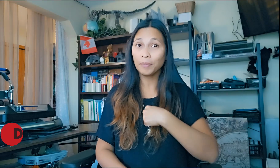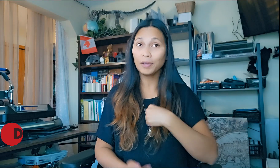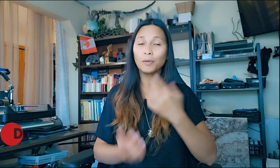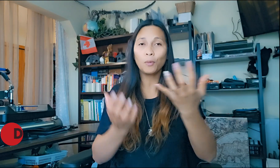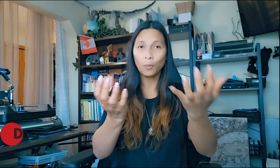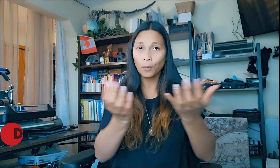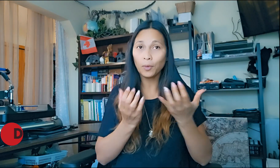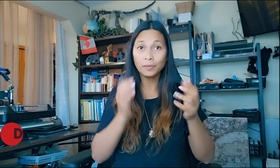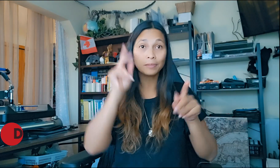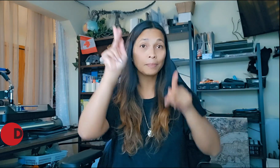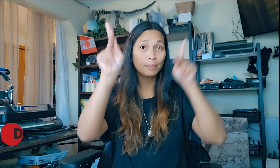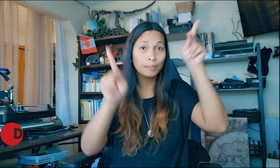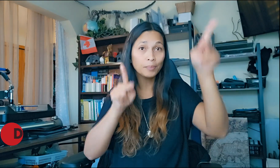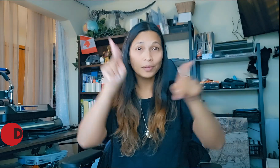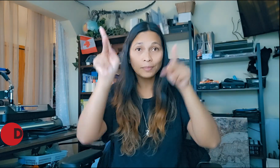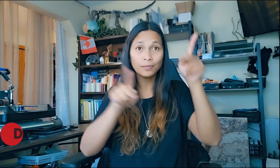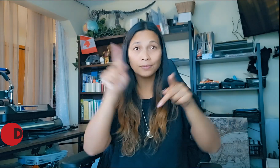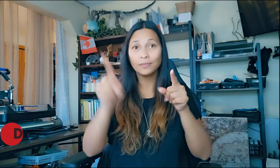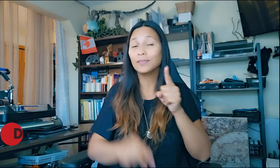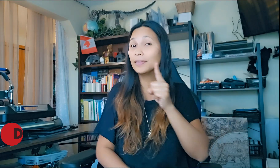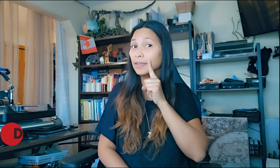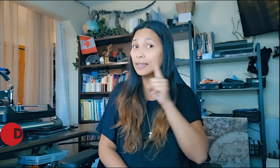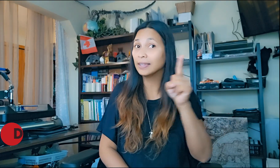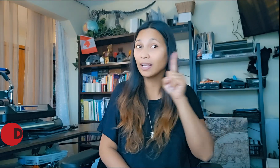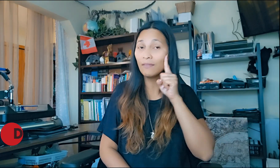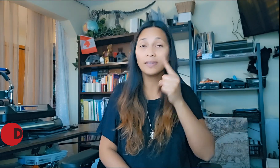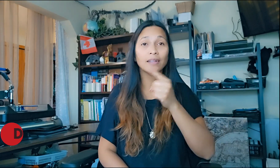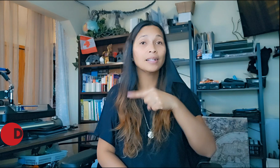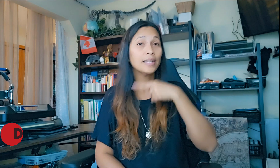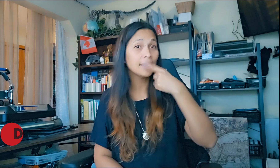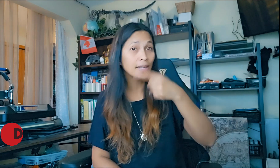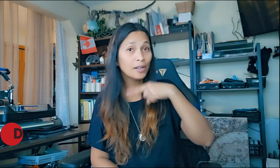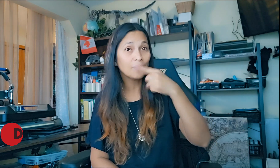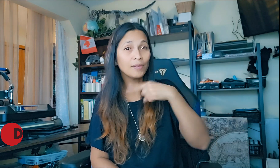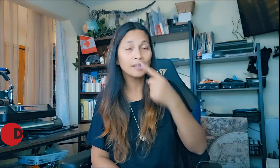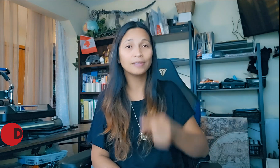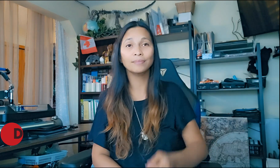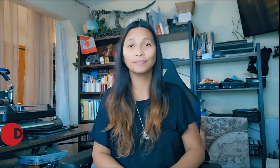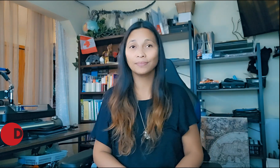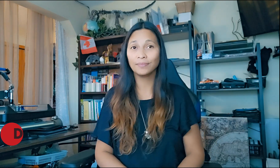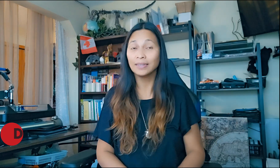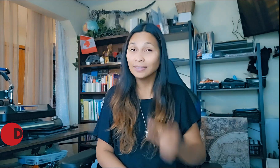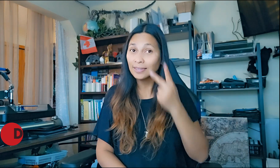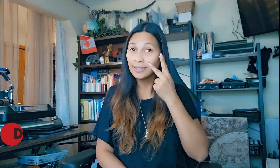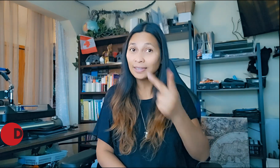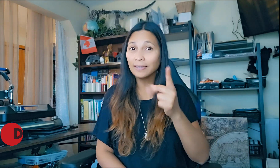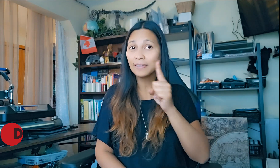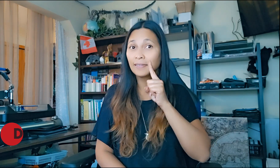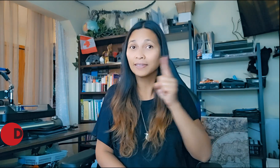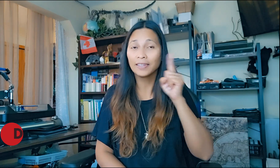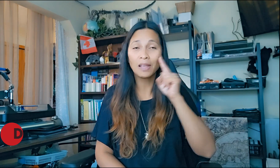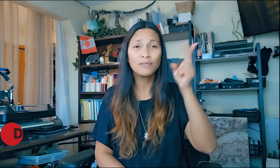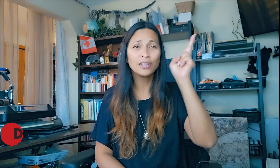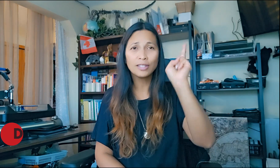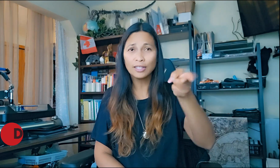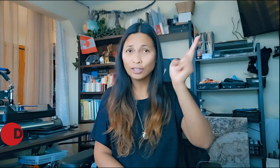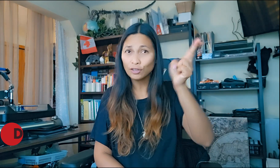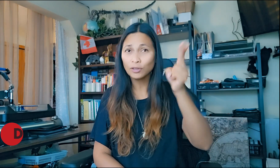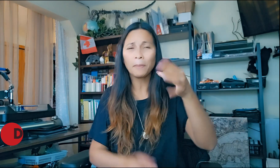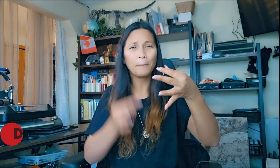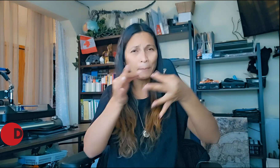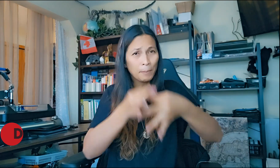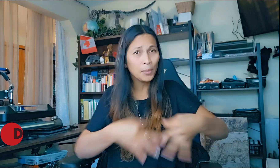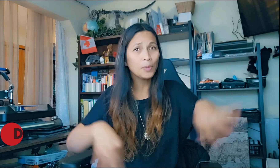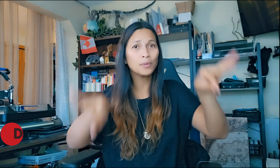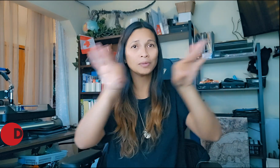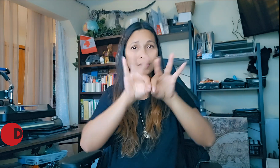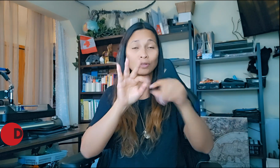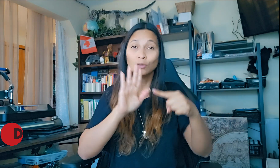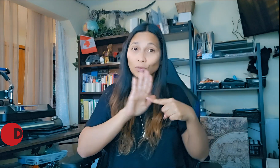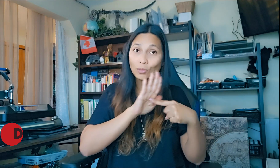I want Deaf and hearing people to see the importance of Deaf History and